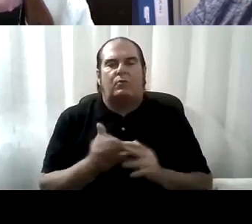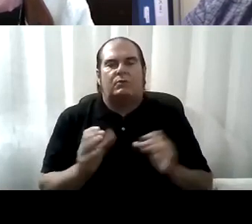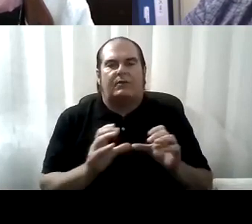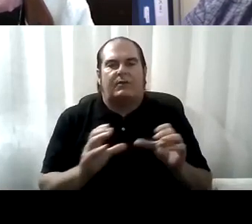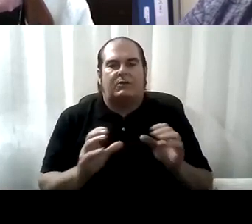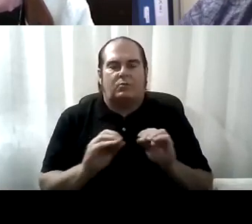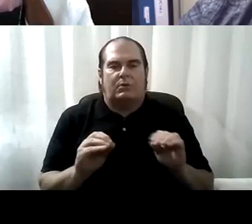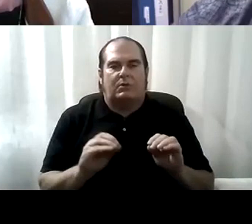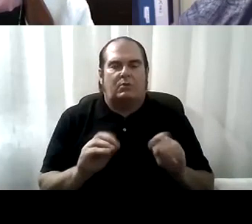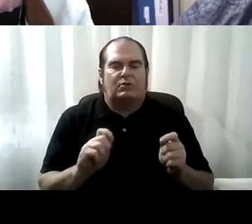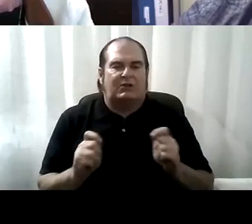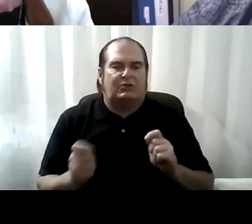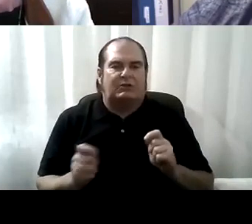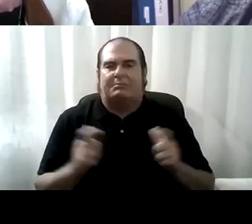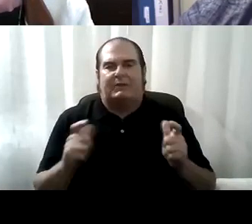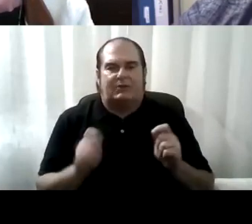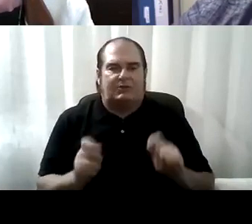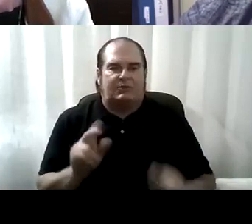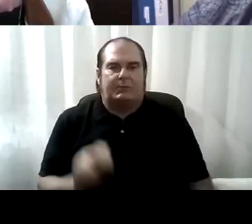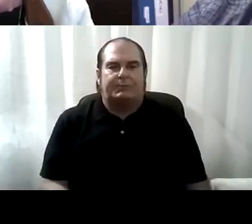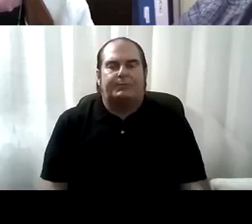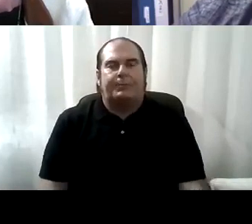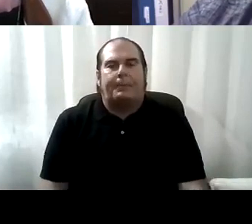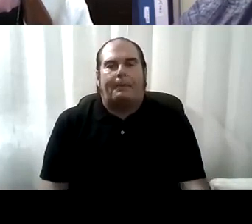without major changes.